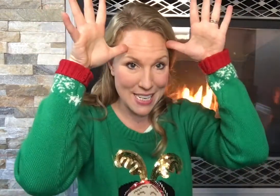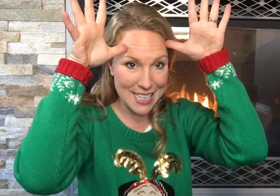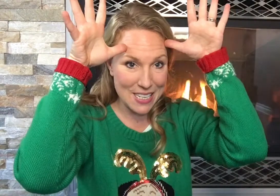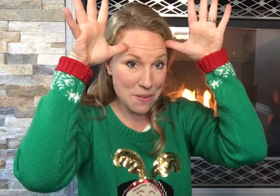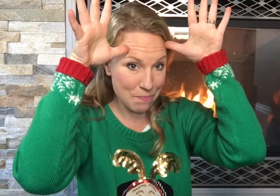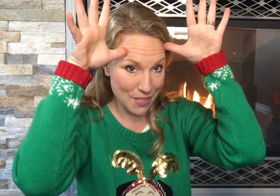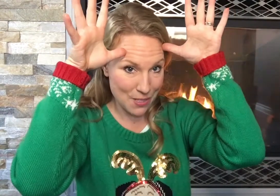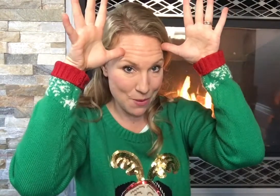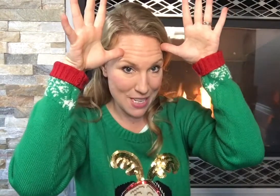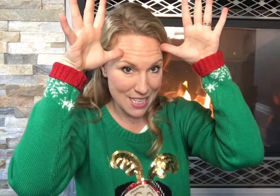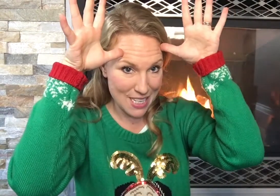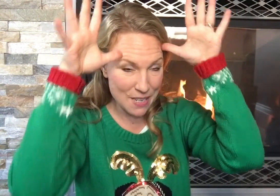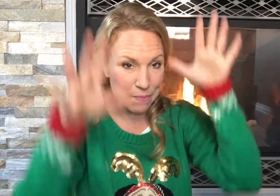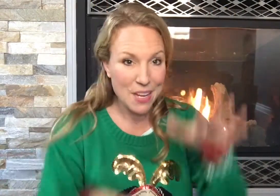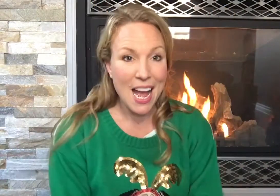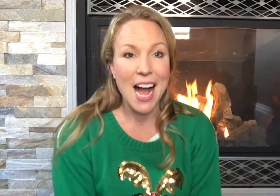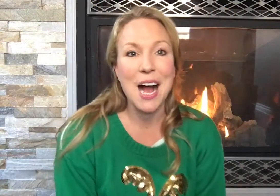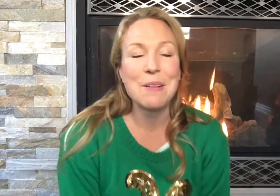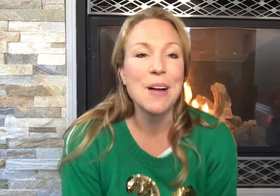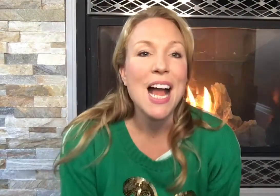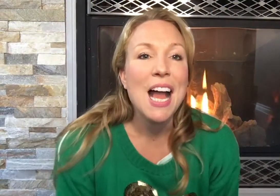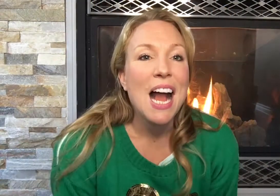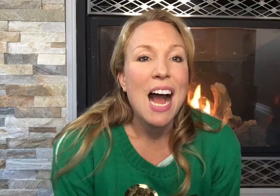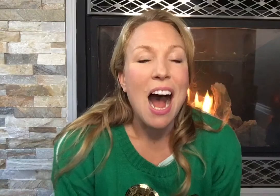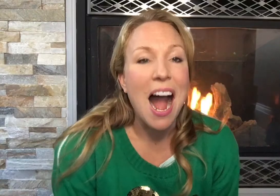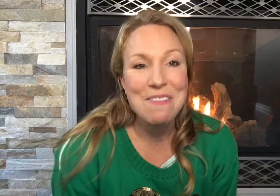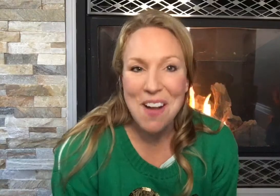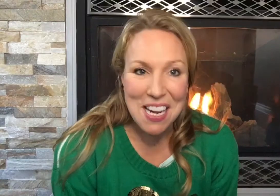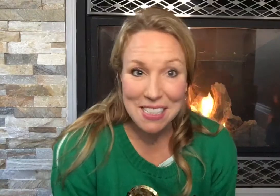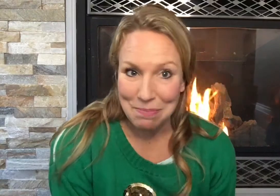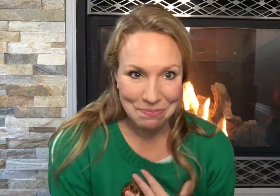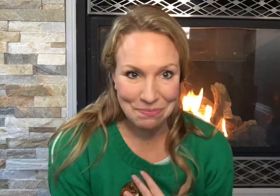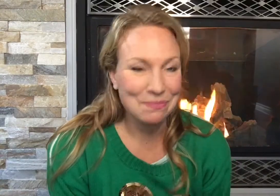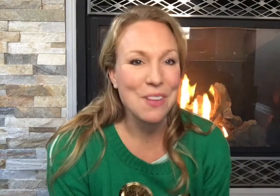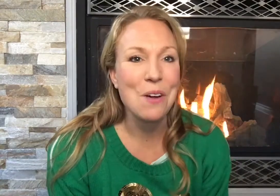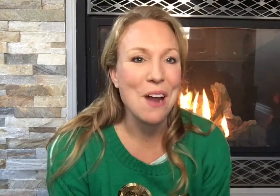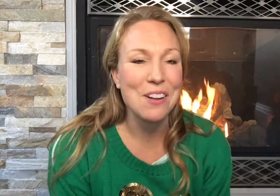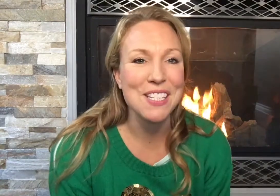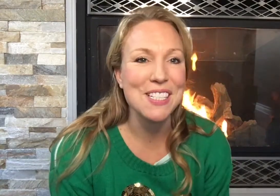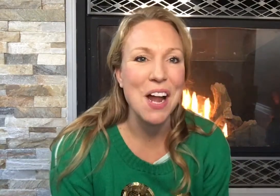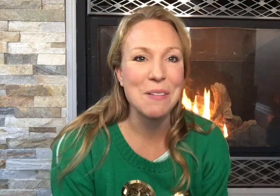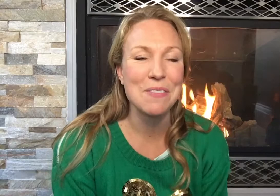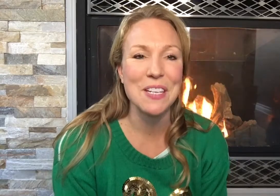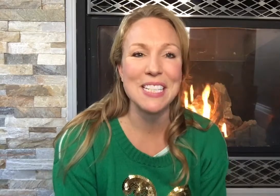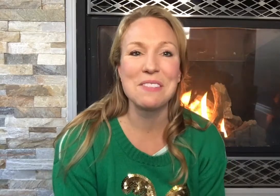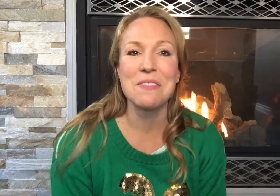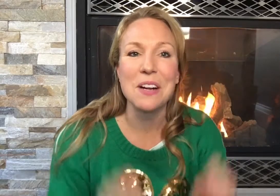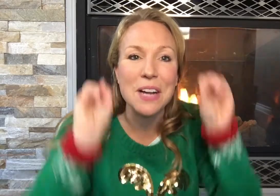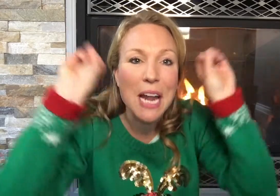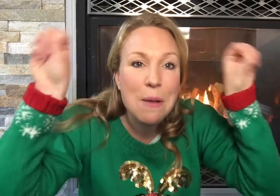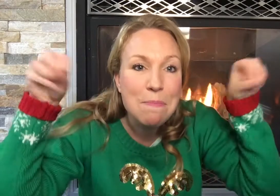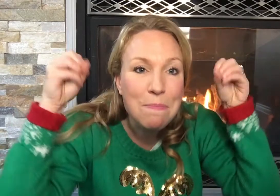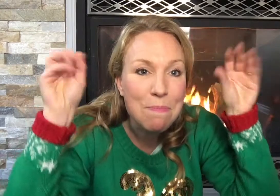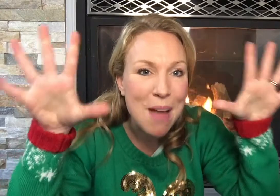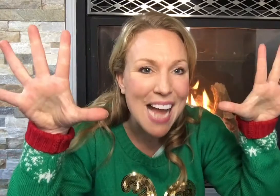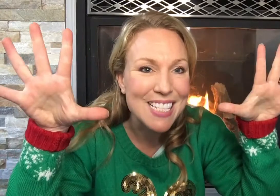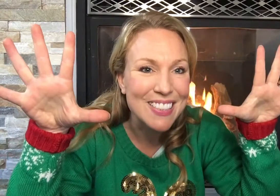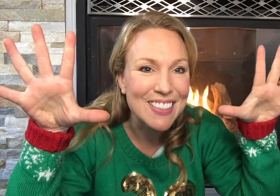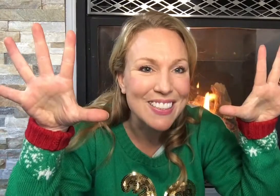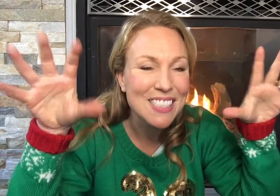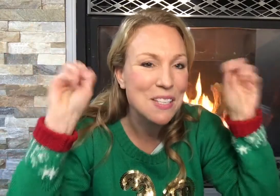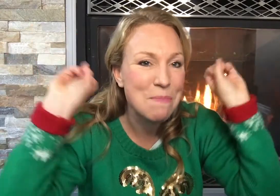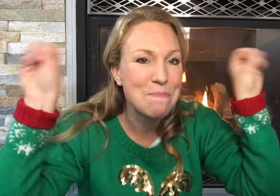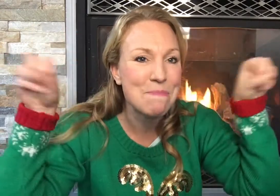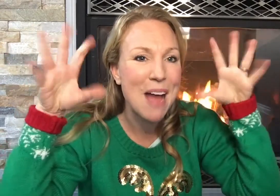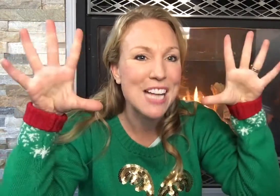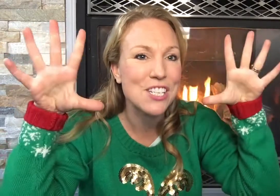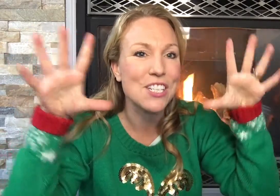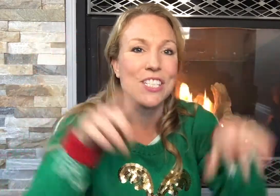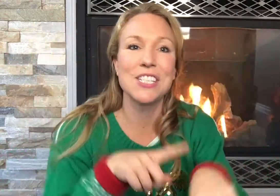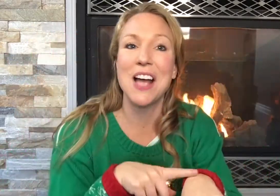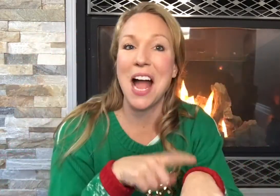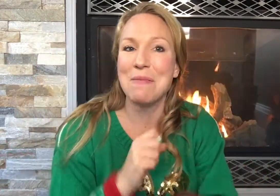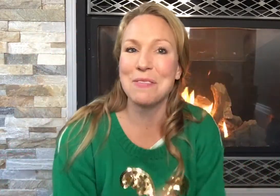there's REINDEER. I find around this time of year, it's very MAGICAL, it's a MAGICAL time of year.